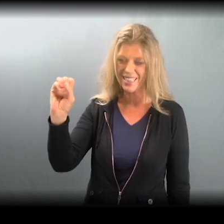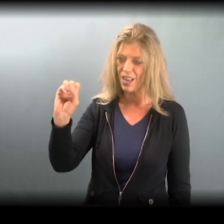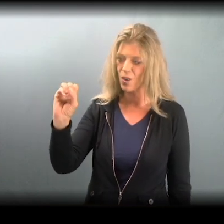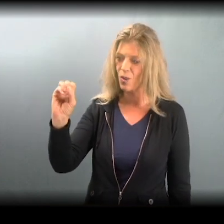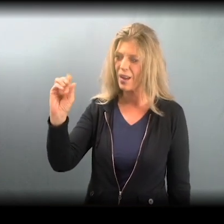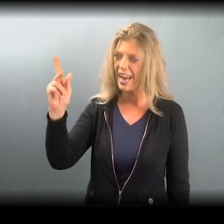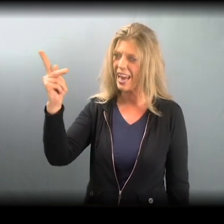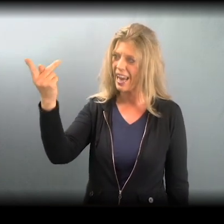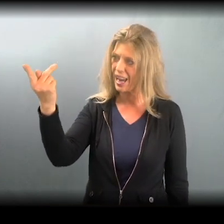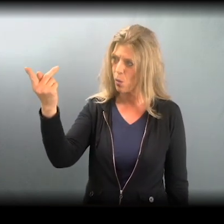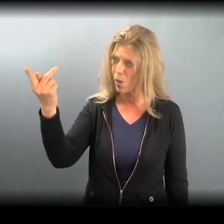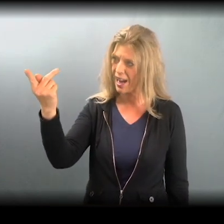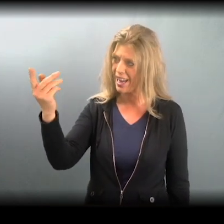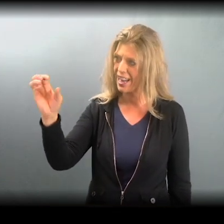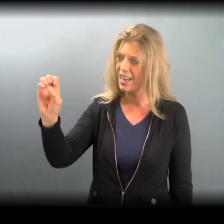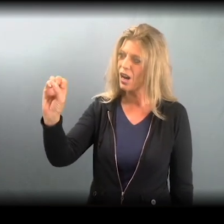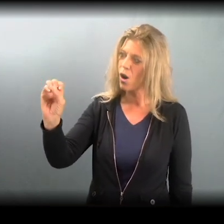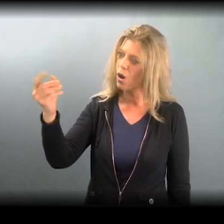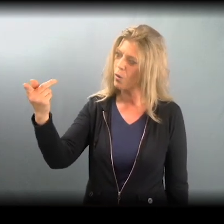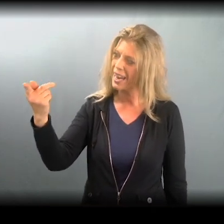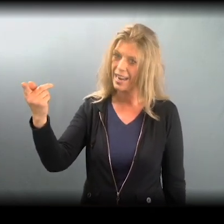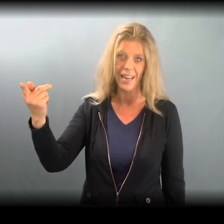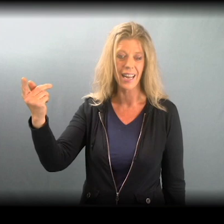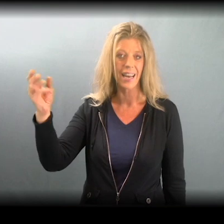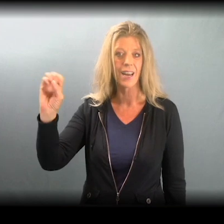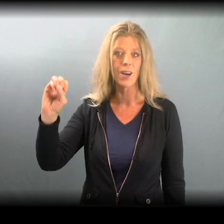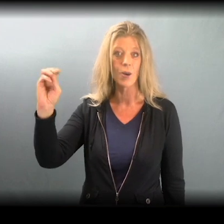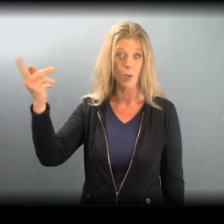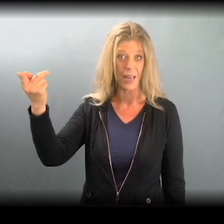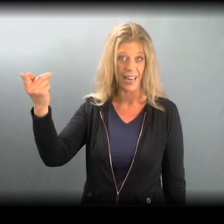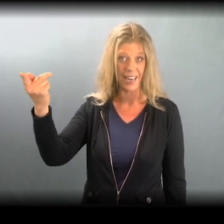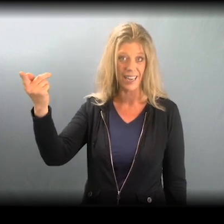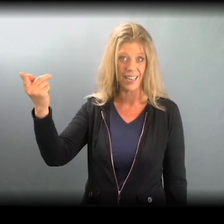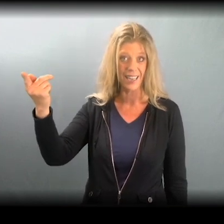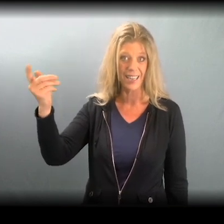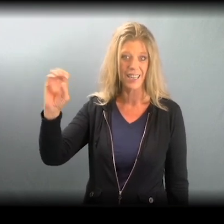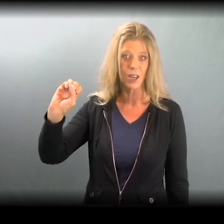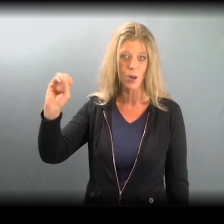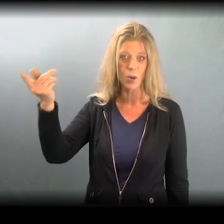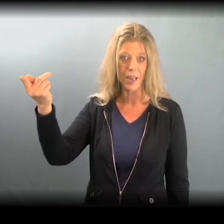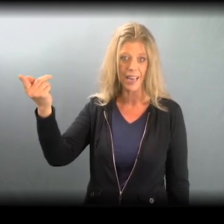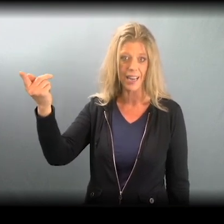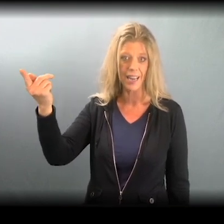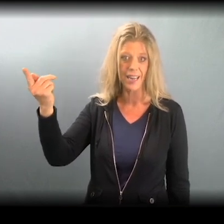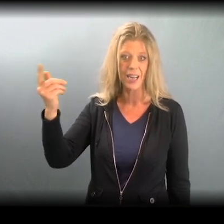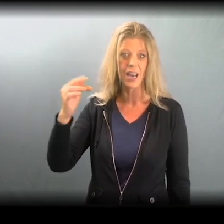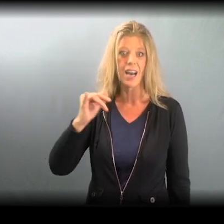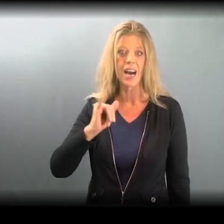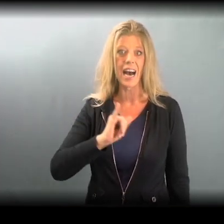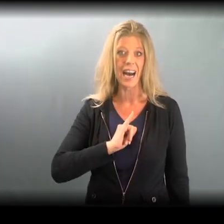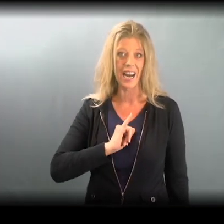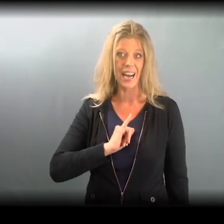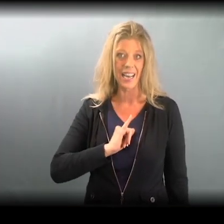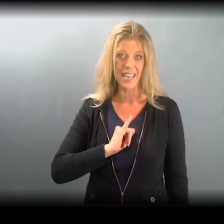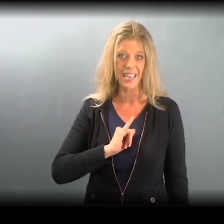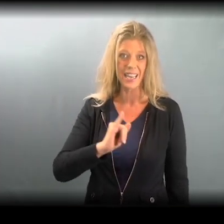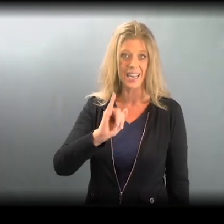O - K - A - Y OKAY I